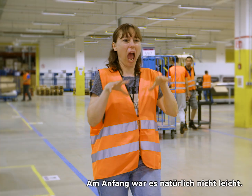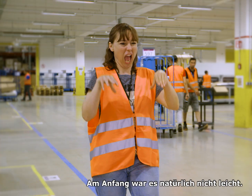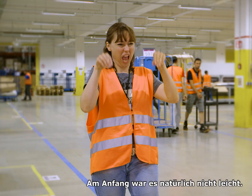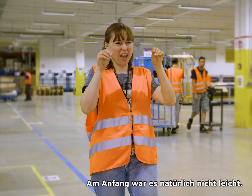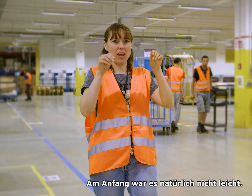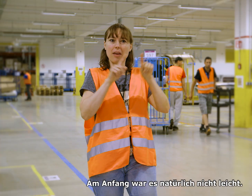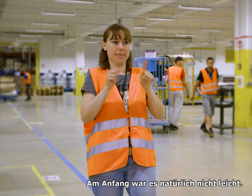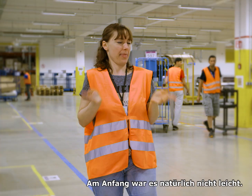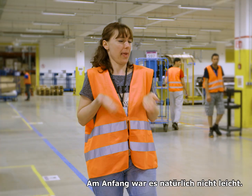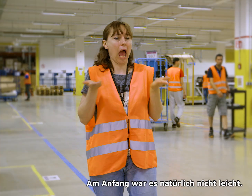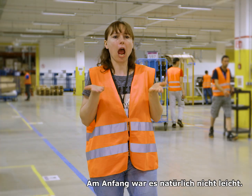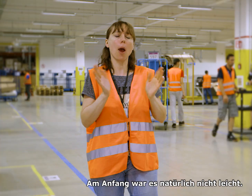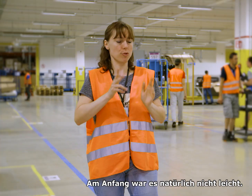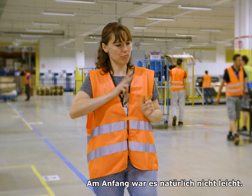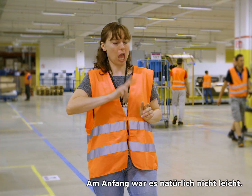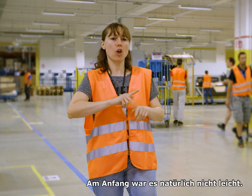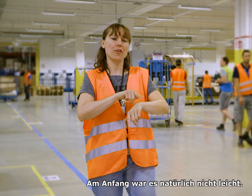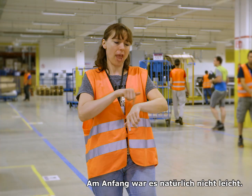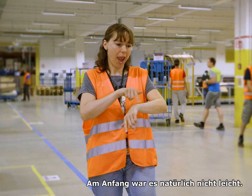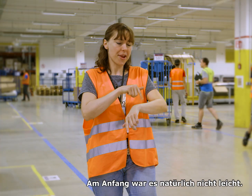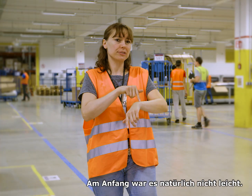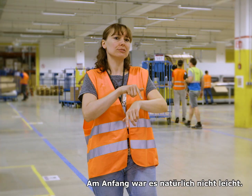Of course it wasn't easy at first.